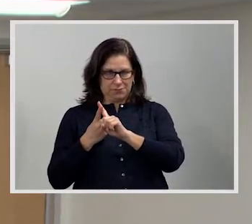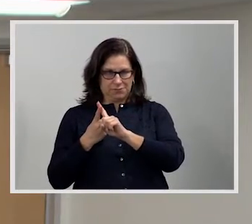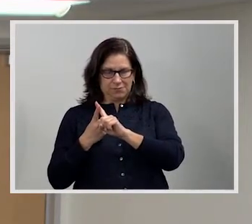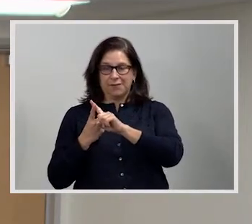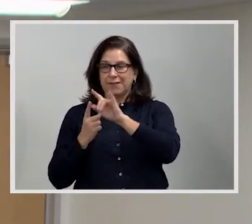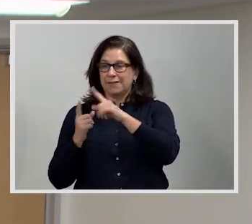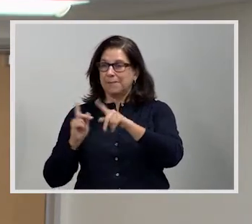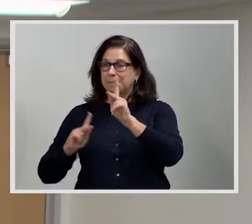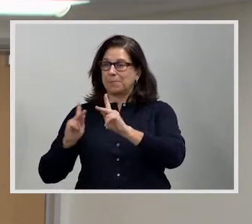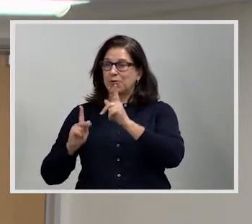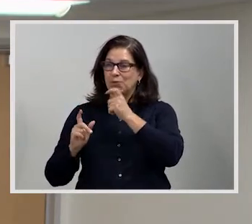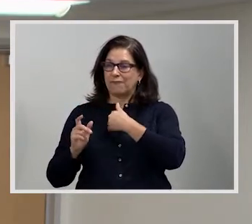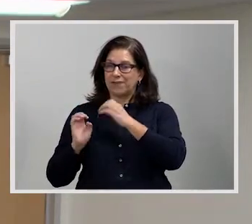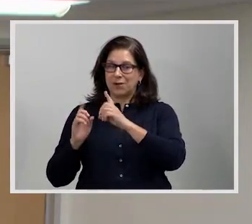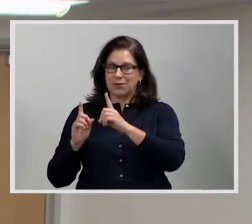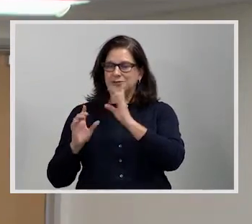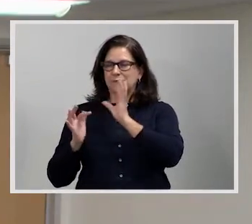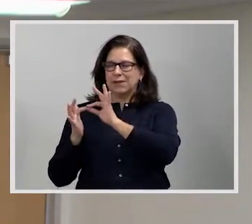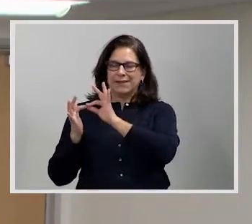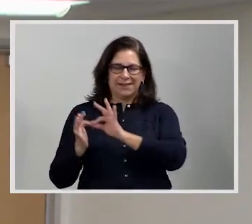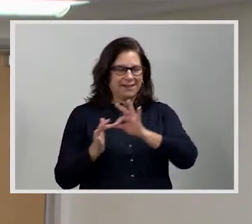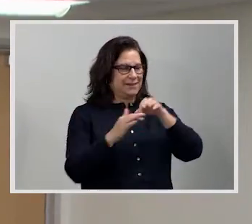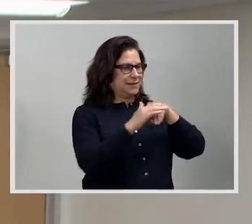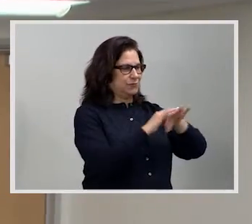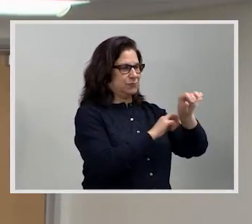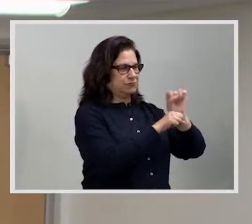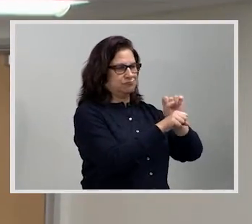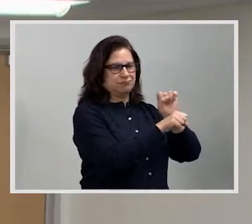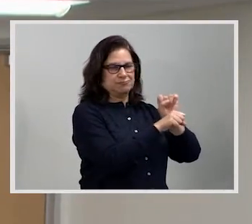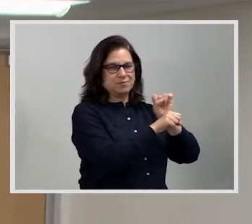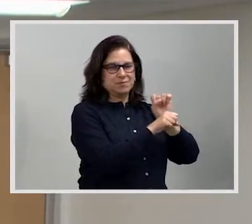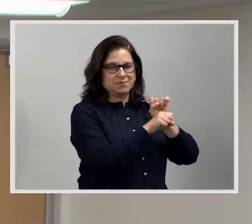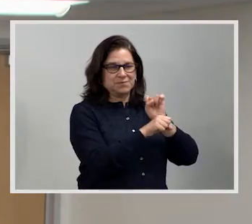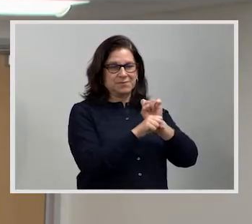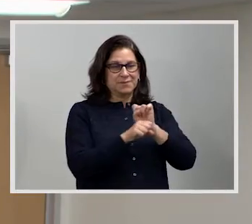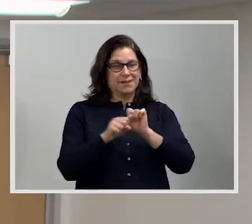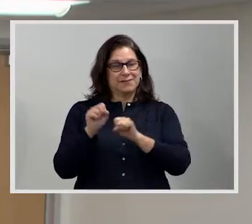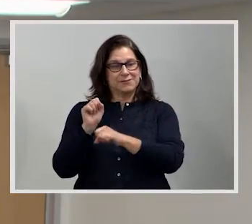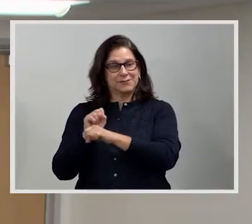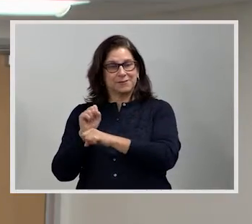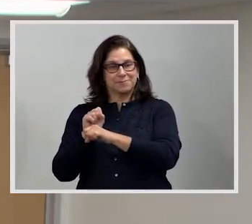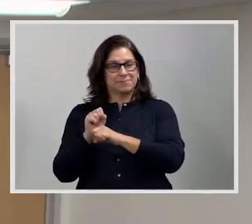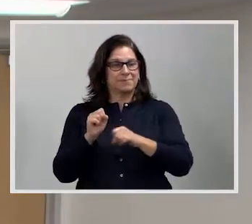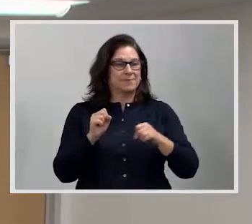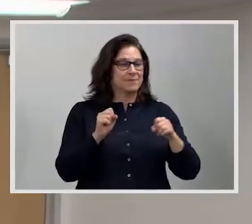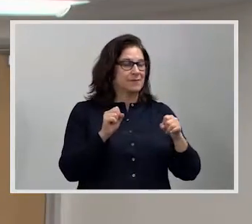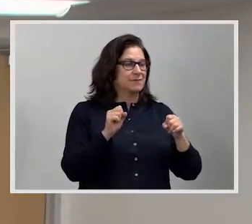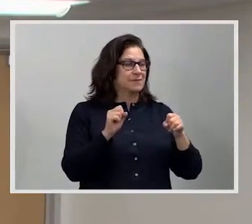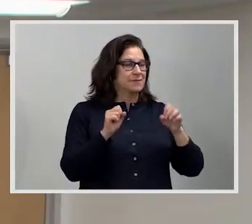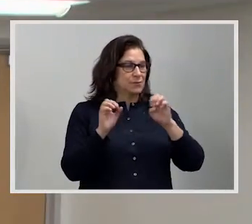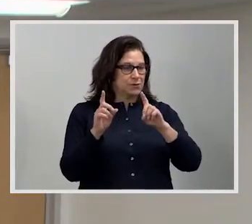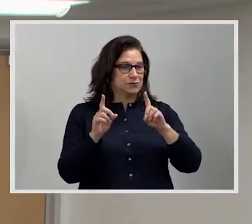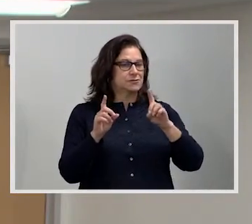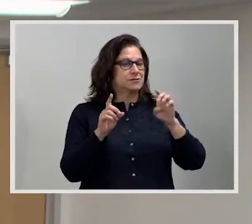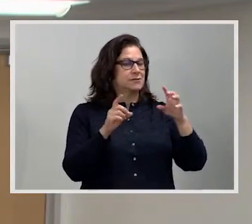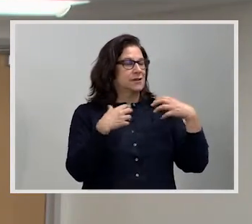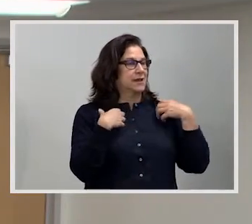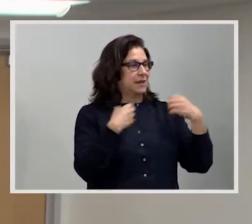SO WE SAID JOBS AND HEALTH AND HUMAN SERVICES.